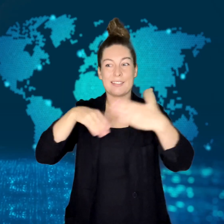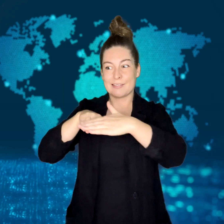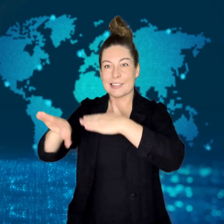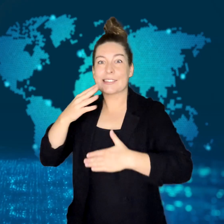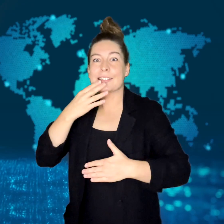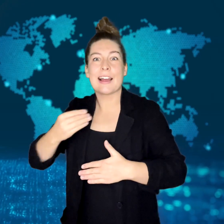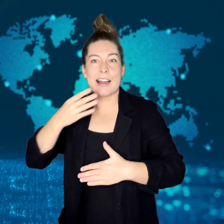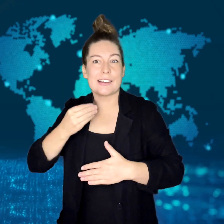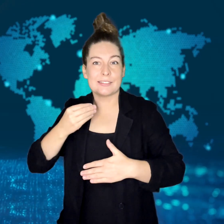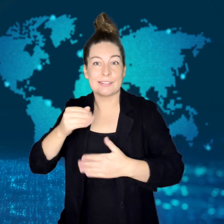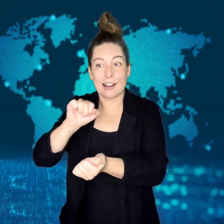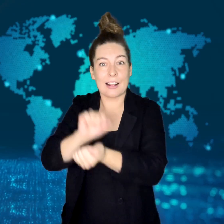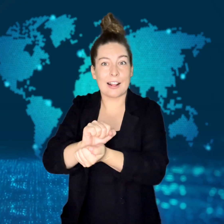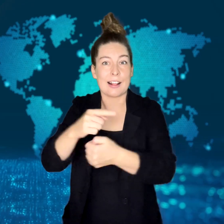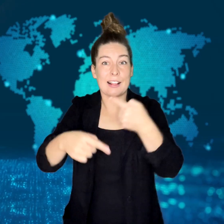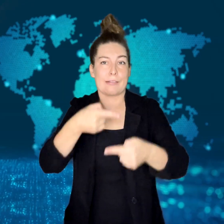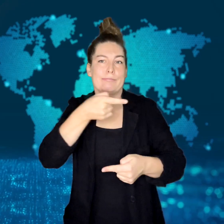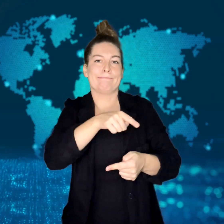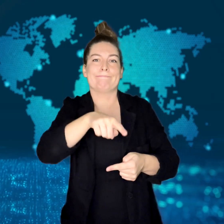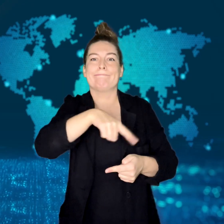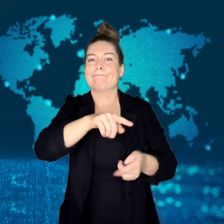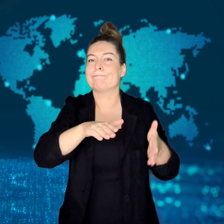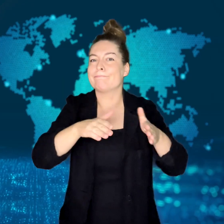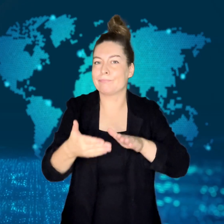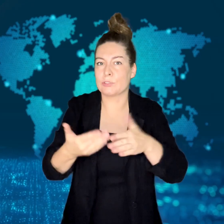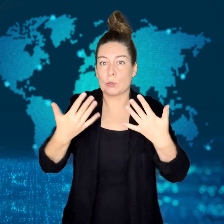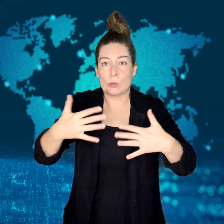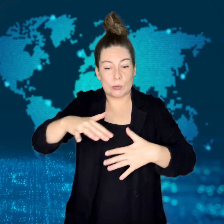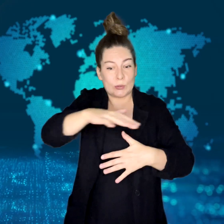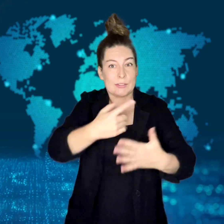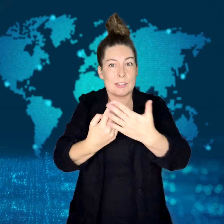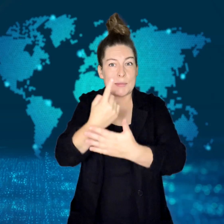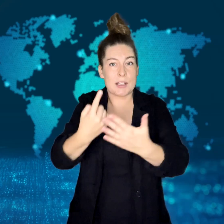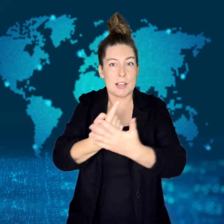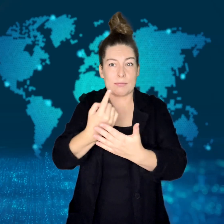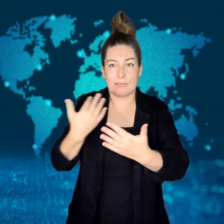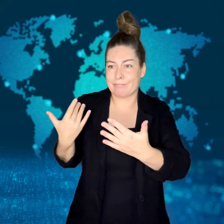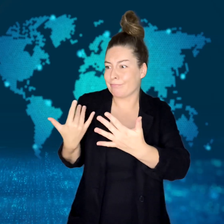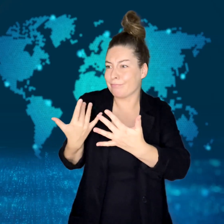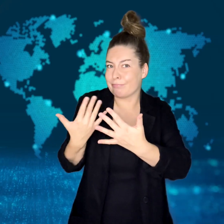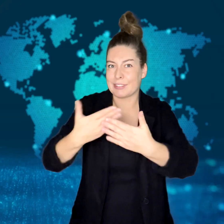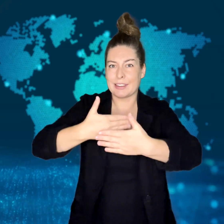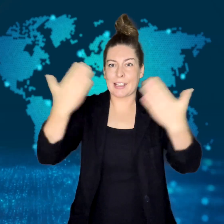troops attacked Israel. The incident occurred in a place where